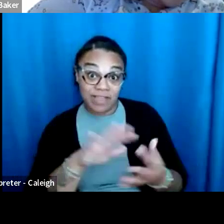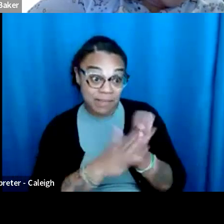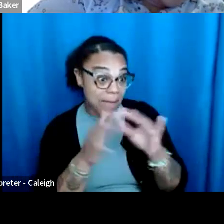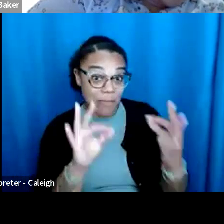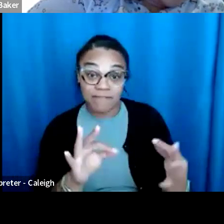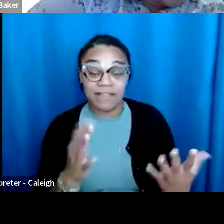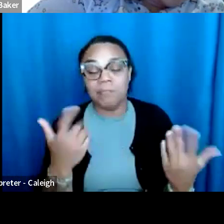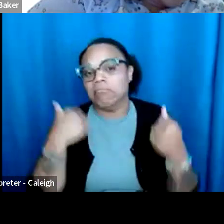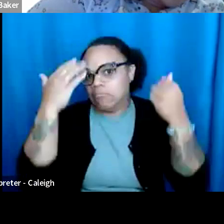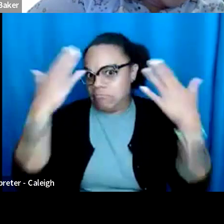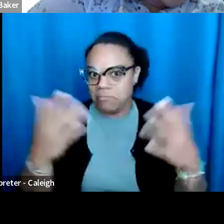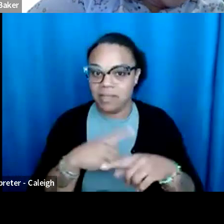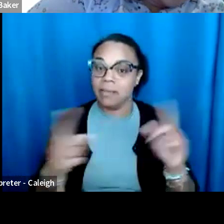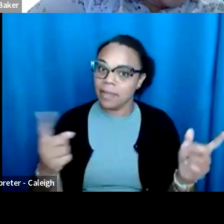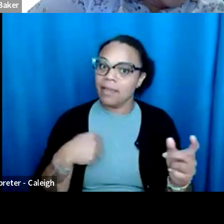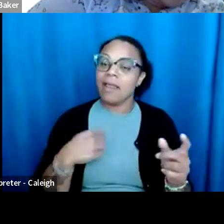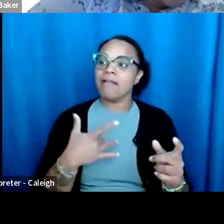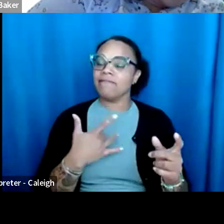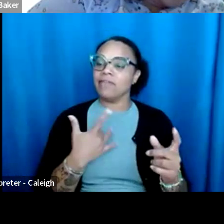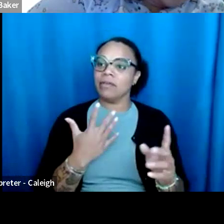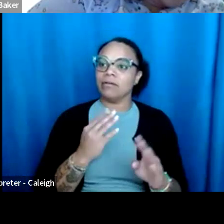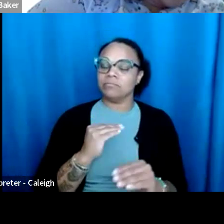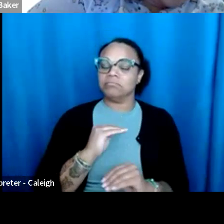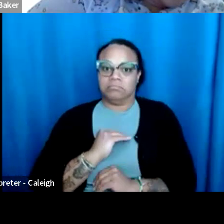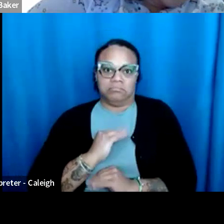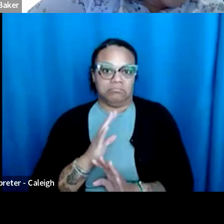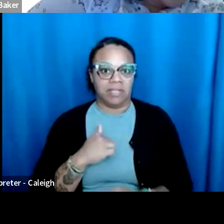to know that somebody is not sitting out there